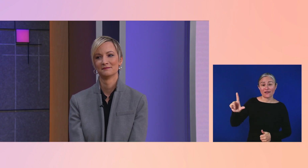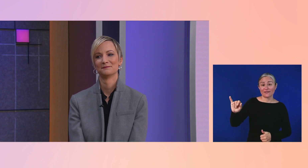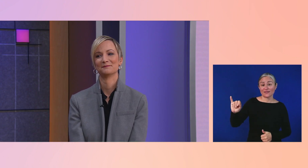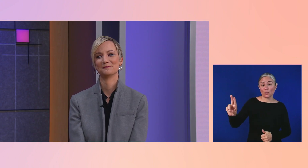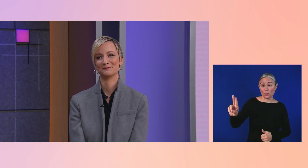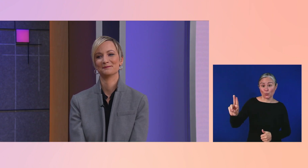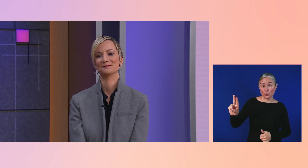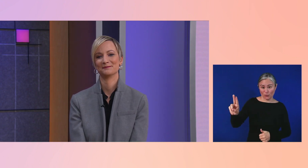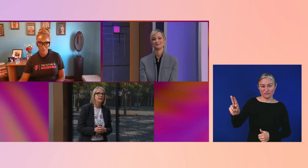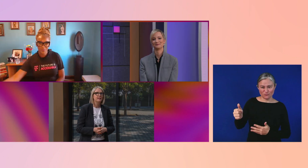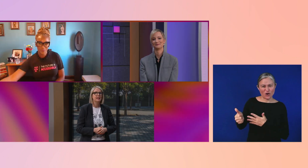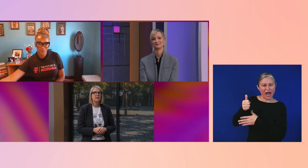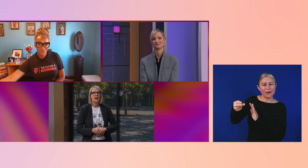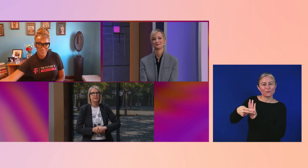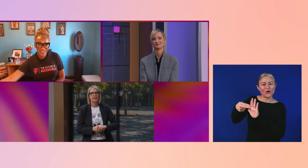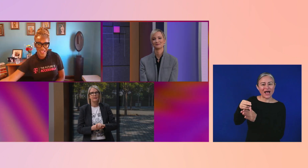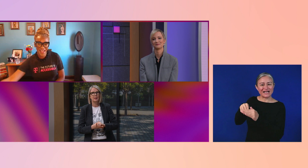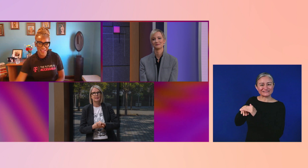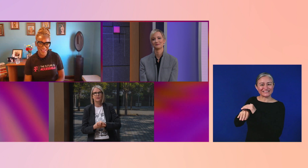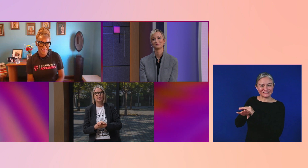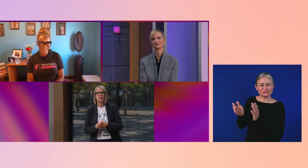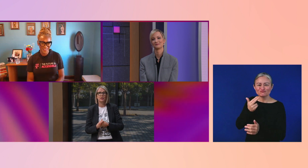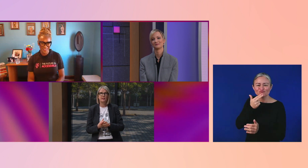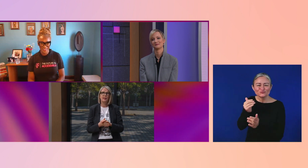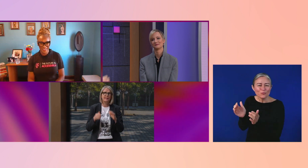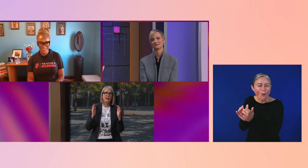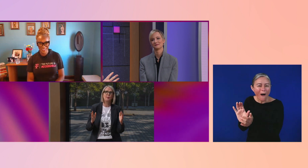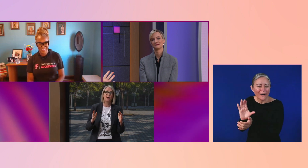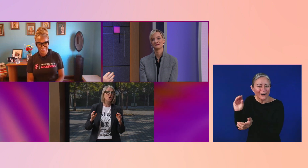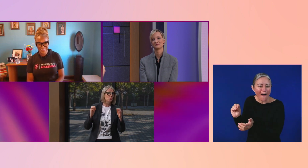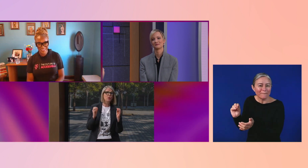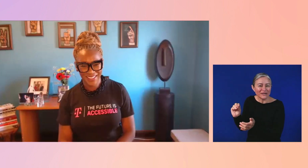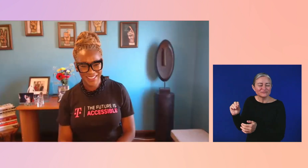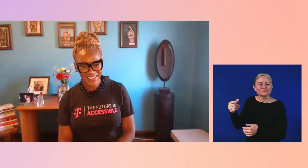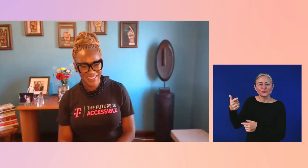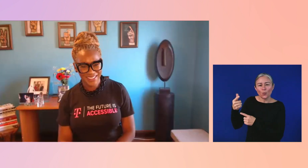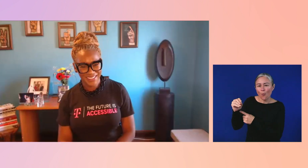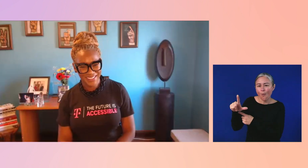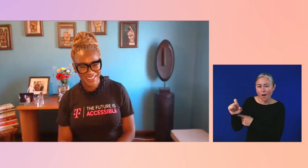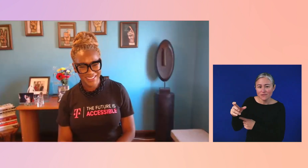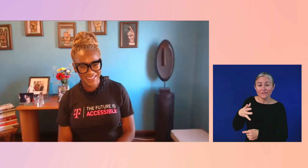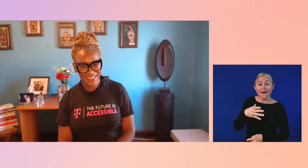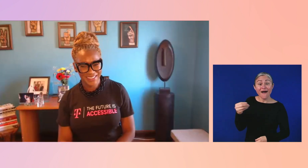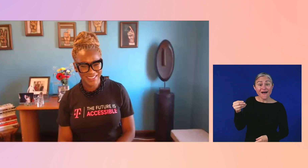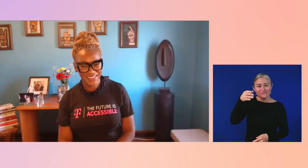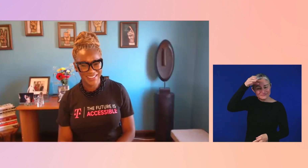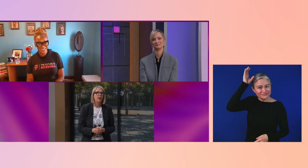Claudia Gordon, Senior Accessibility Strategist at a similar really small company, T-Mobile.